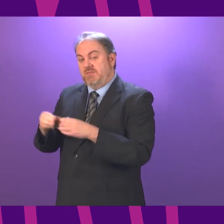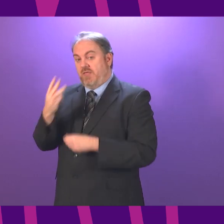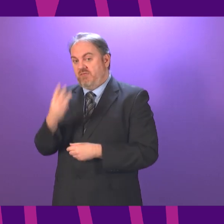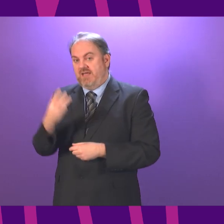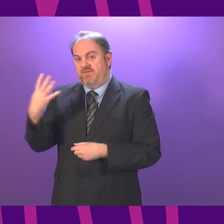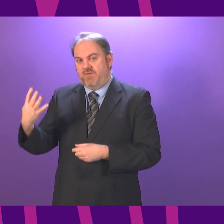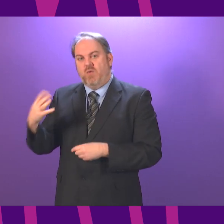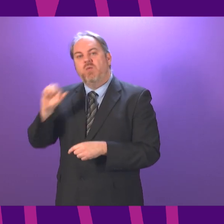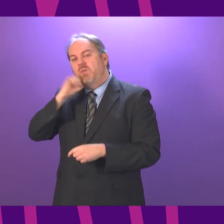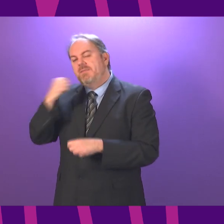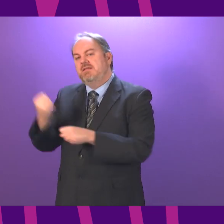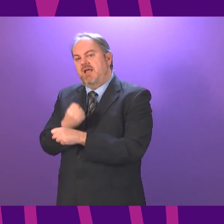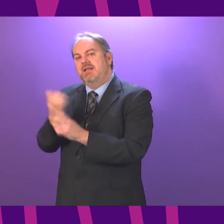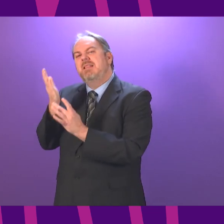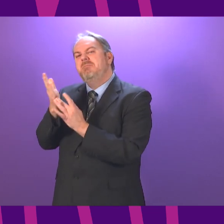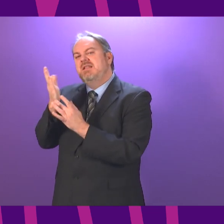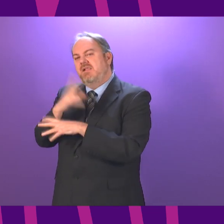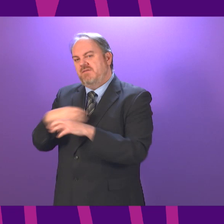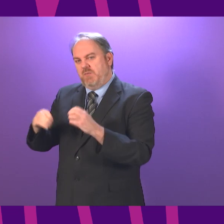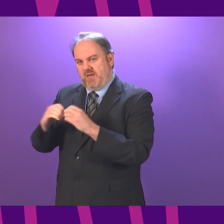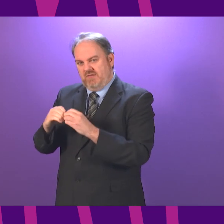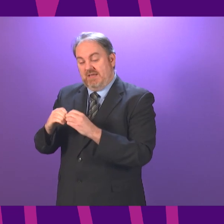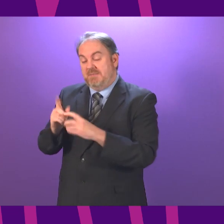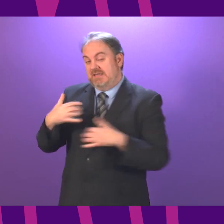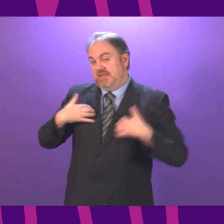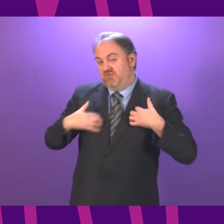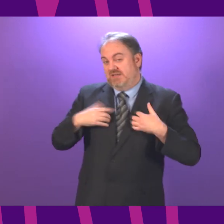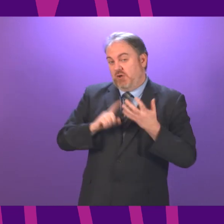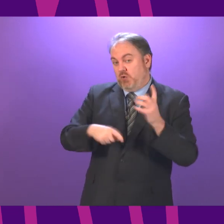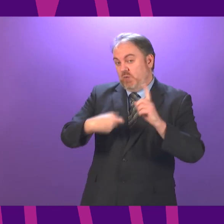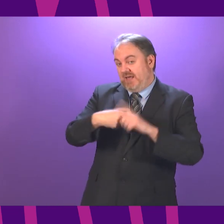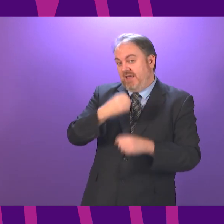Again, I have seen comments from the UK Government this morning about the rephasing of the Pfizer